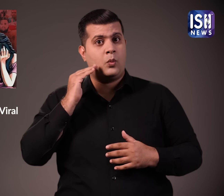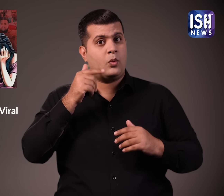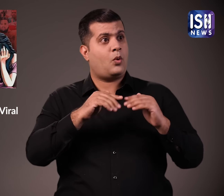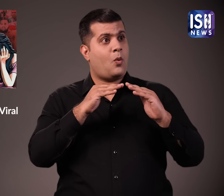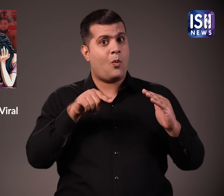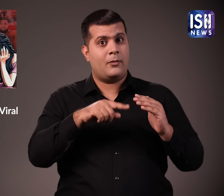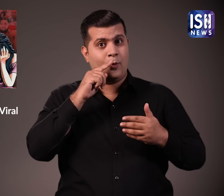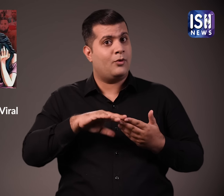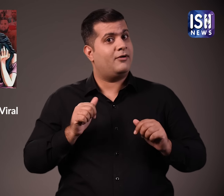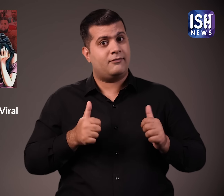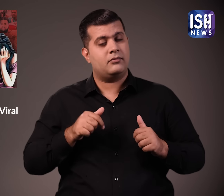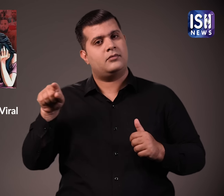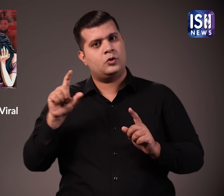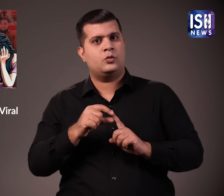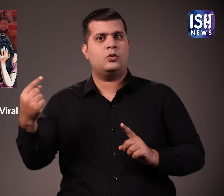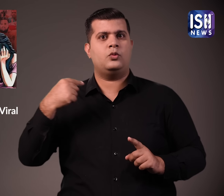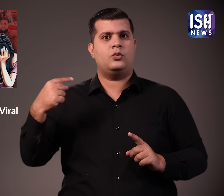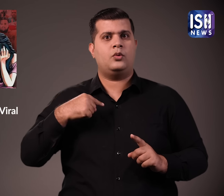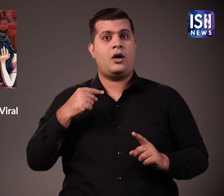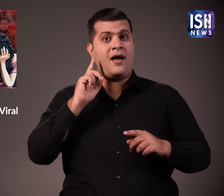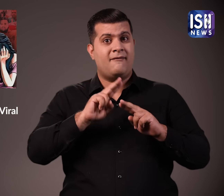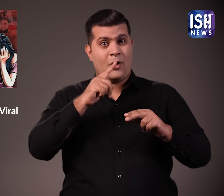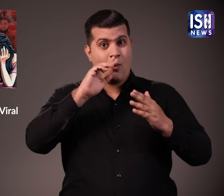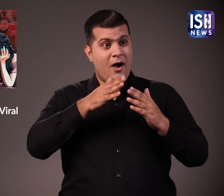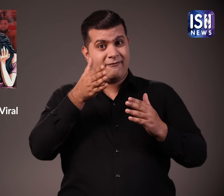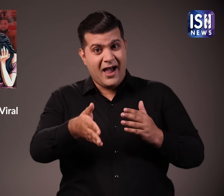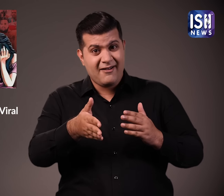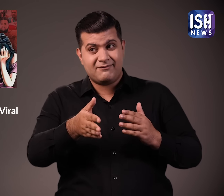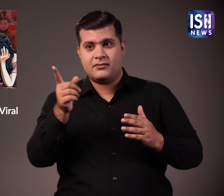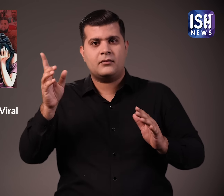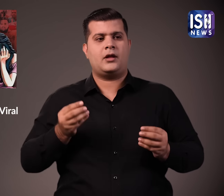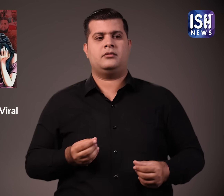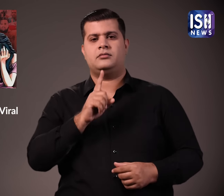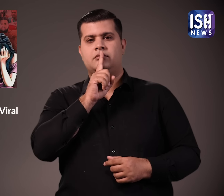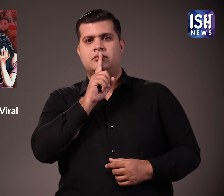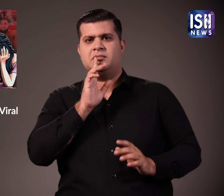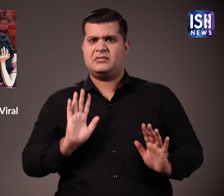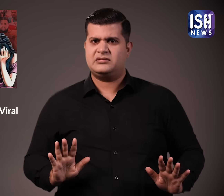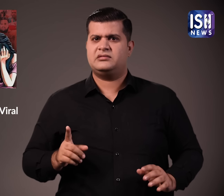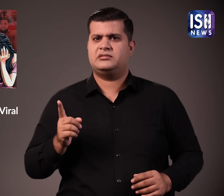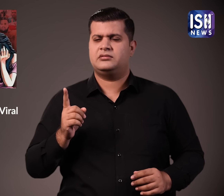While sexually assaulted her in the absence of his wife, he remained silent in her presence.